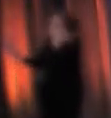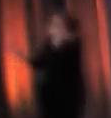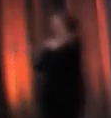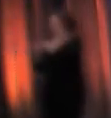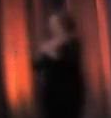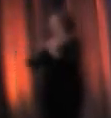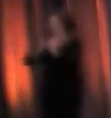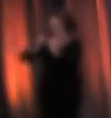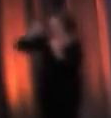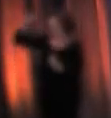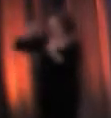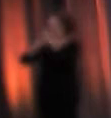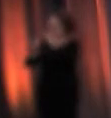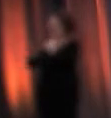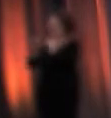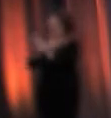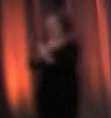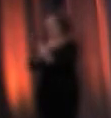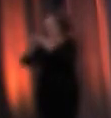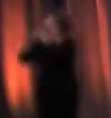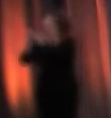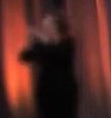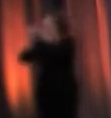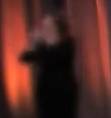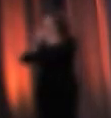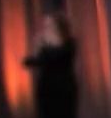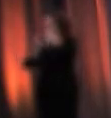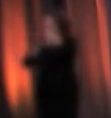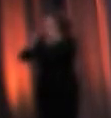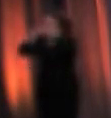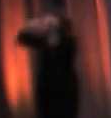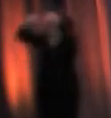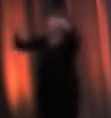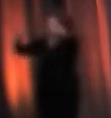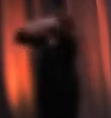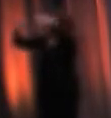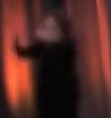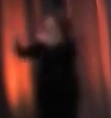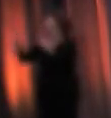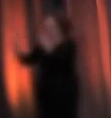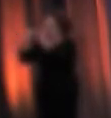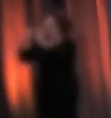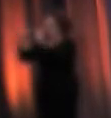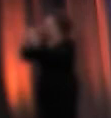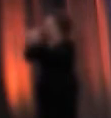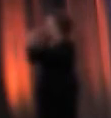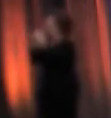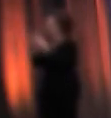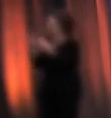seem like screens showing 20 faces that confront you as you come into one of the halls of the museum, and here